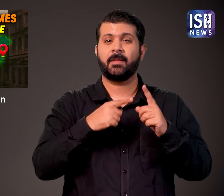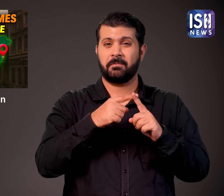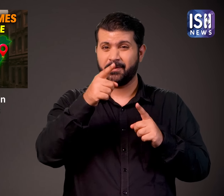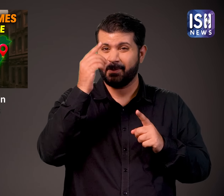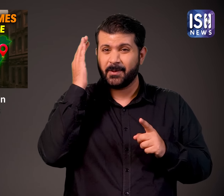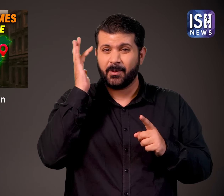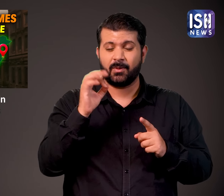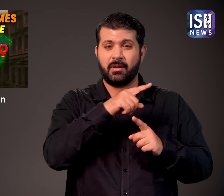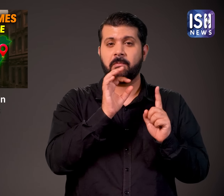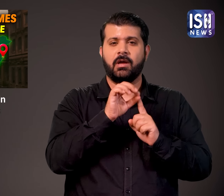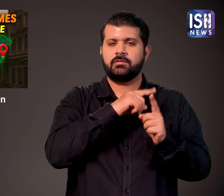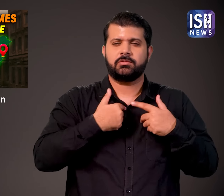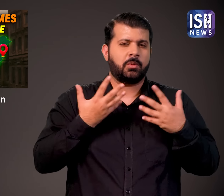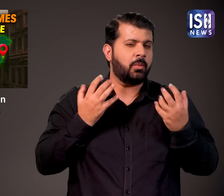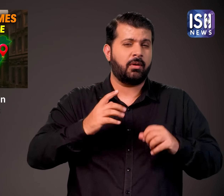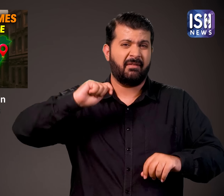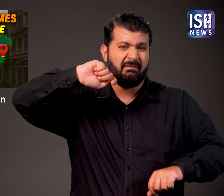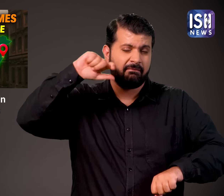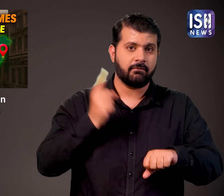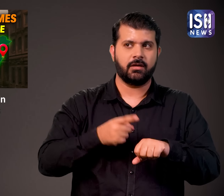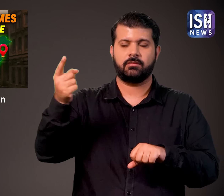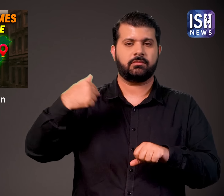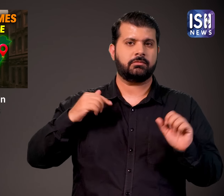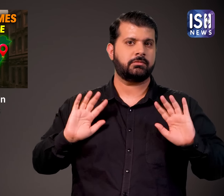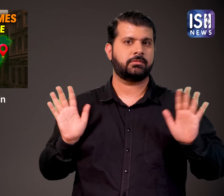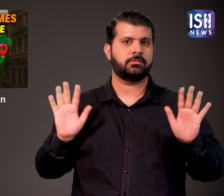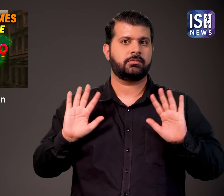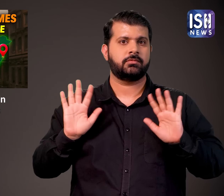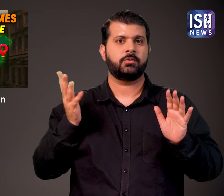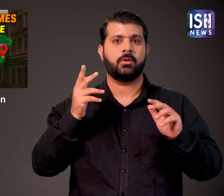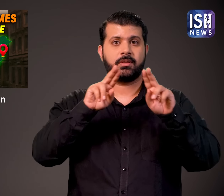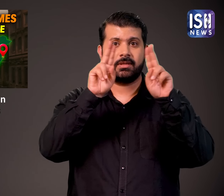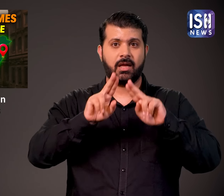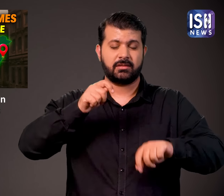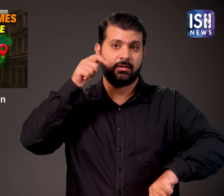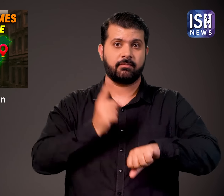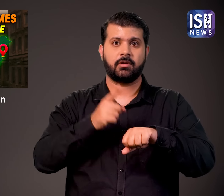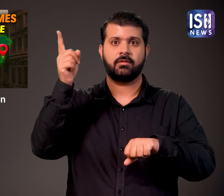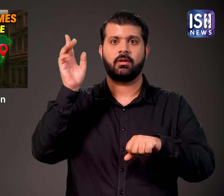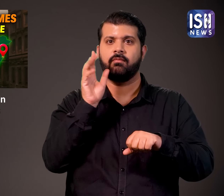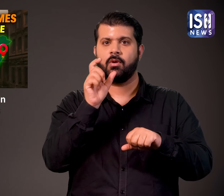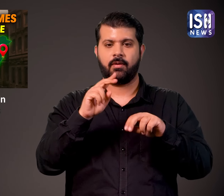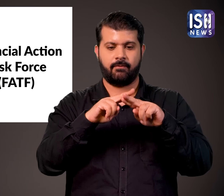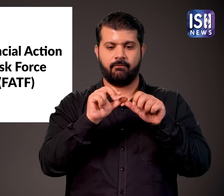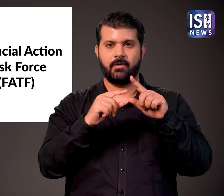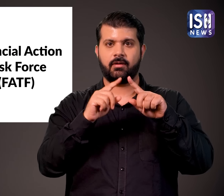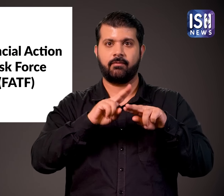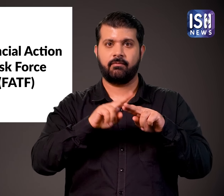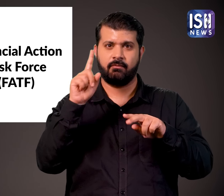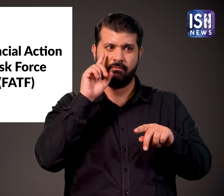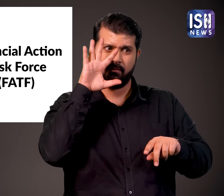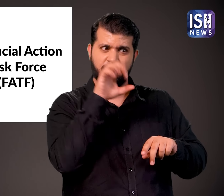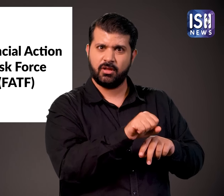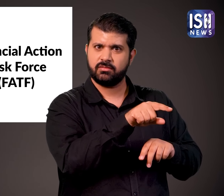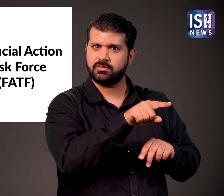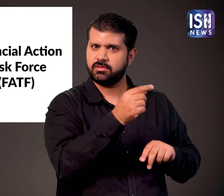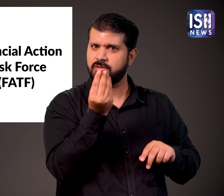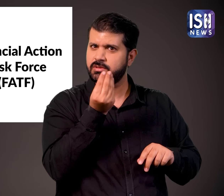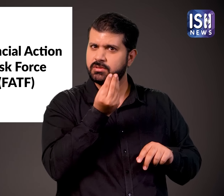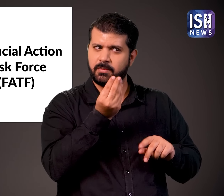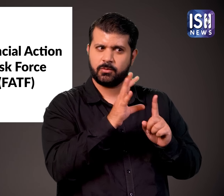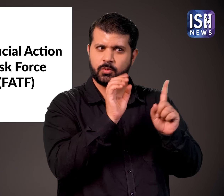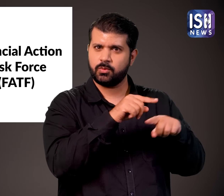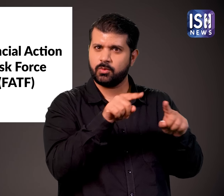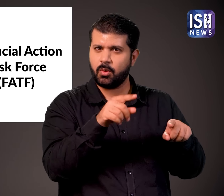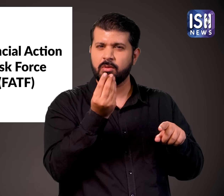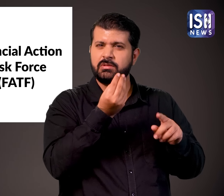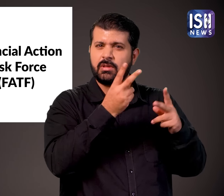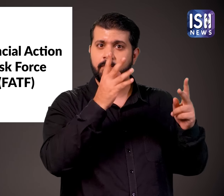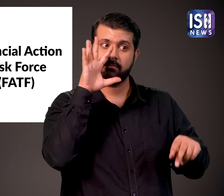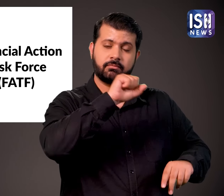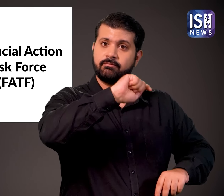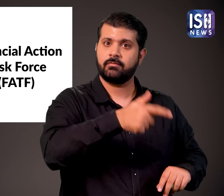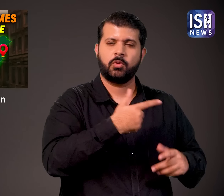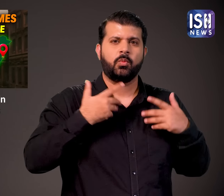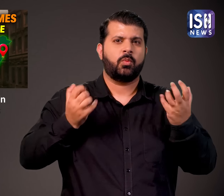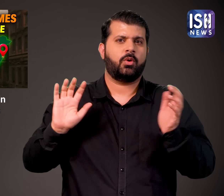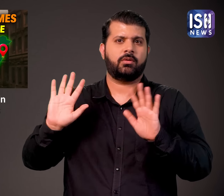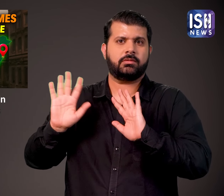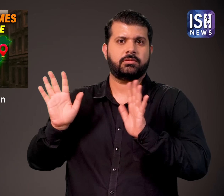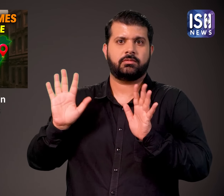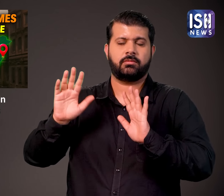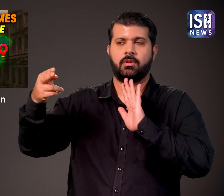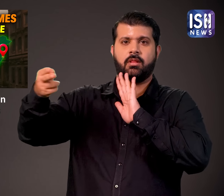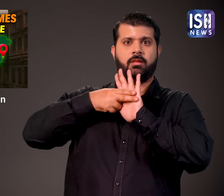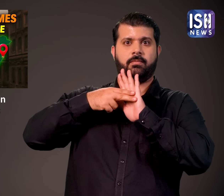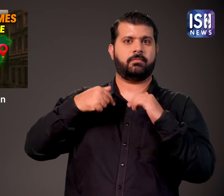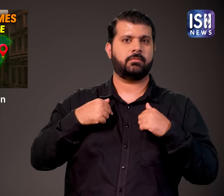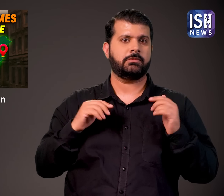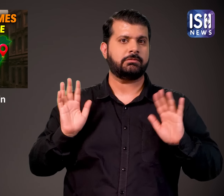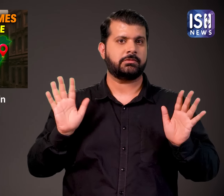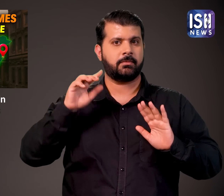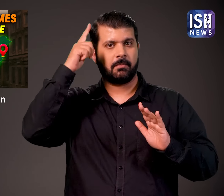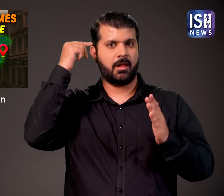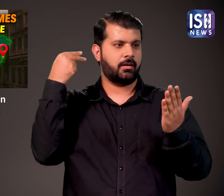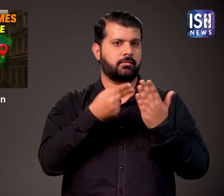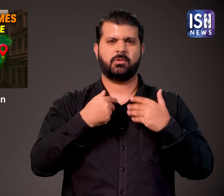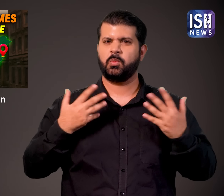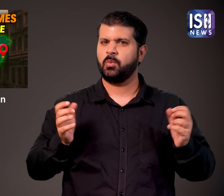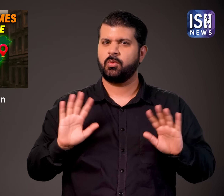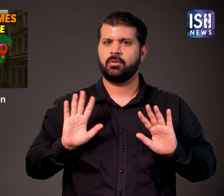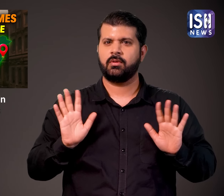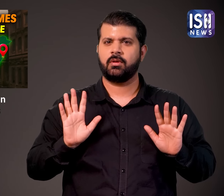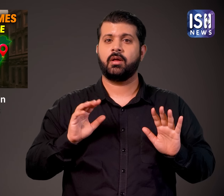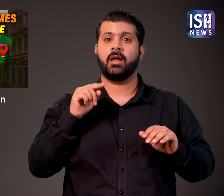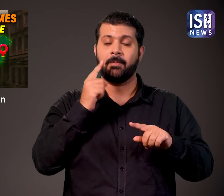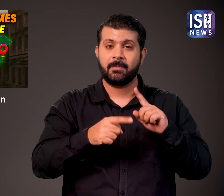This may help the country avoid strict international penalties from groups like the Financial Action Task Force (FATF).